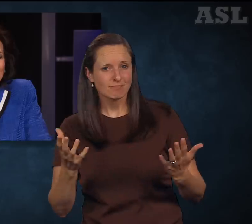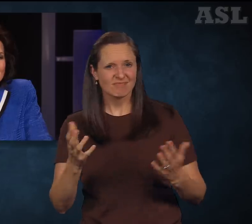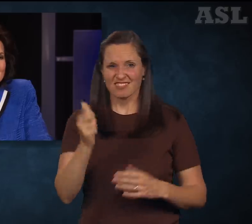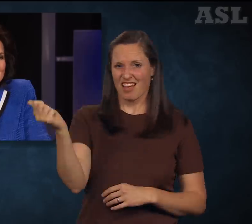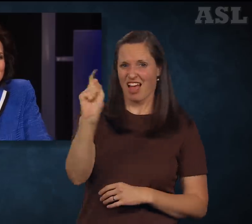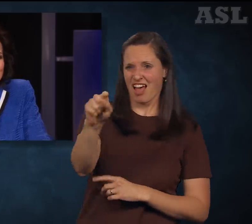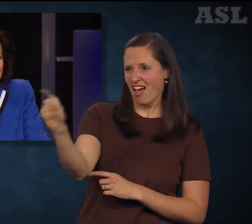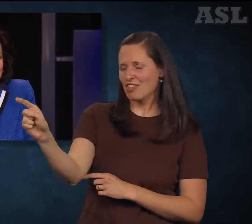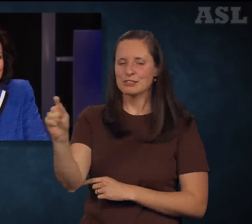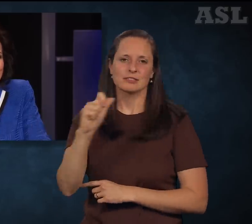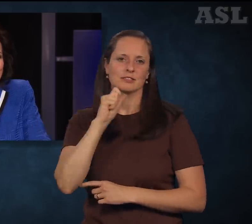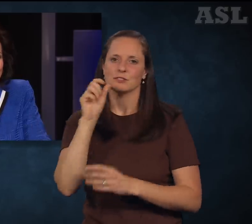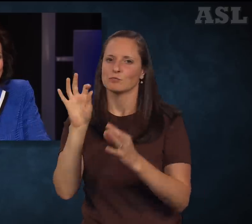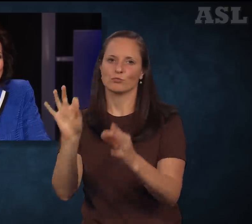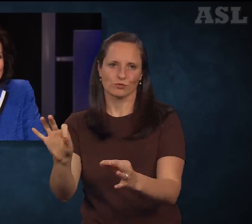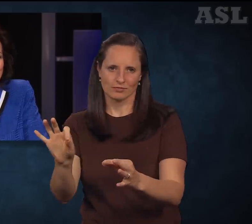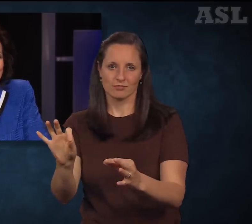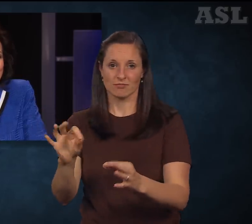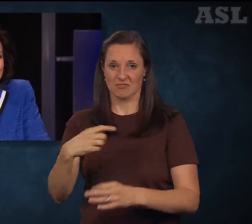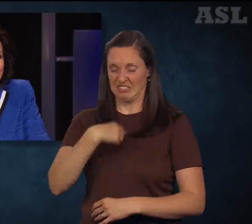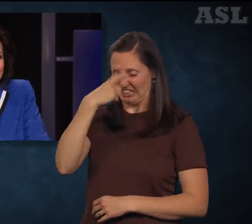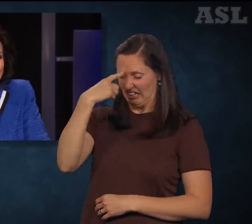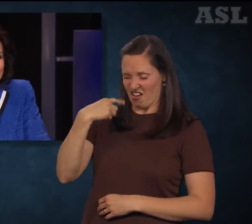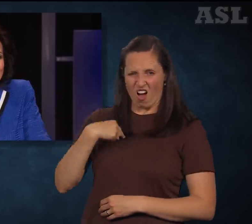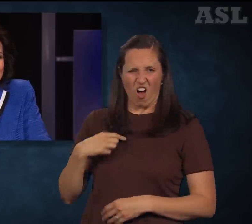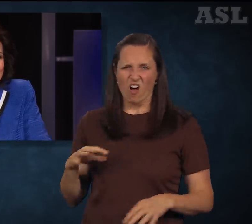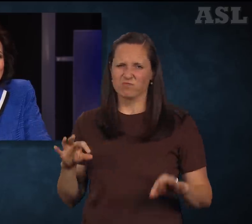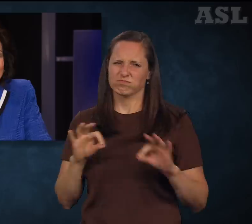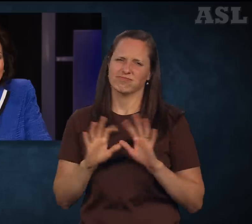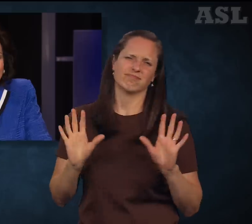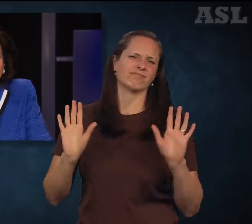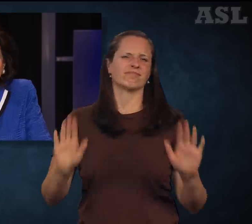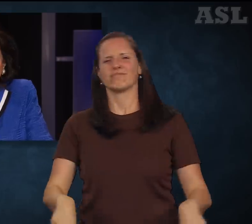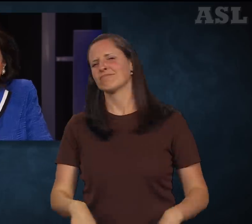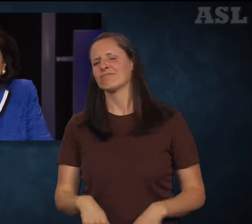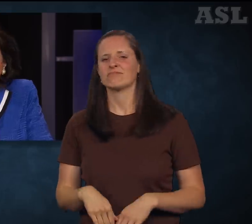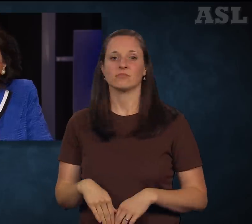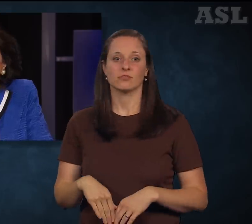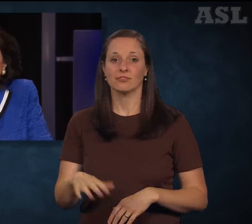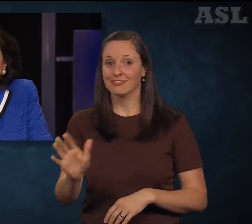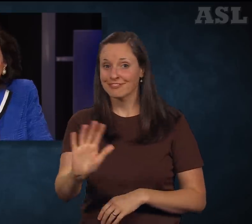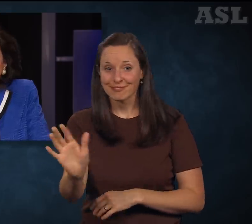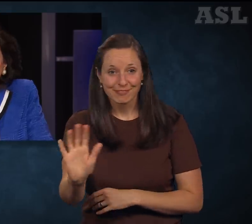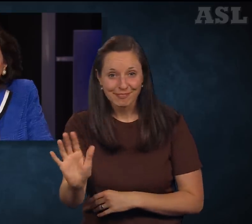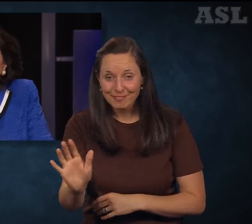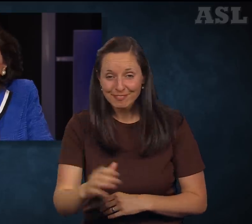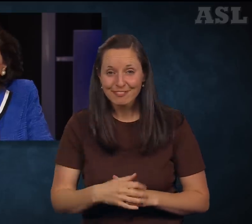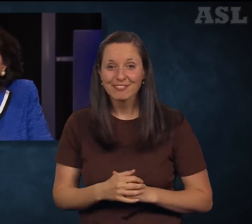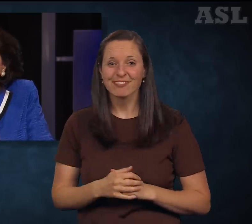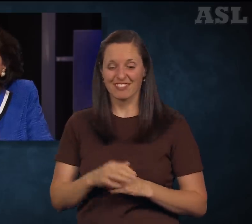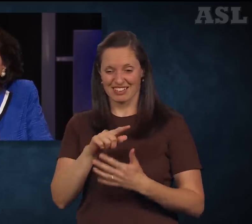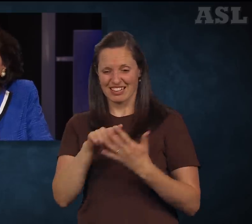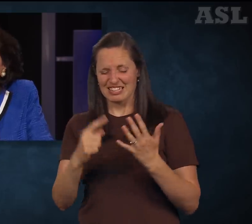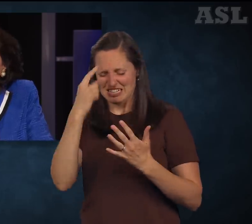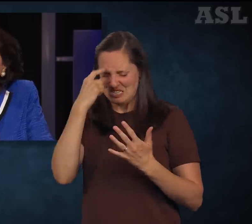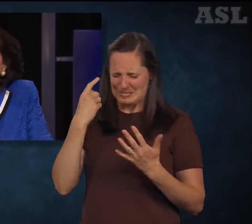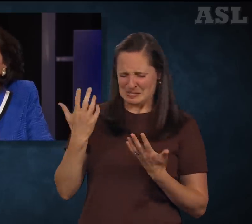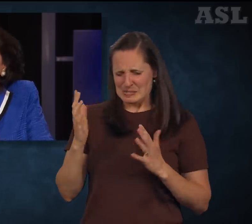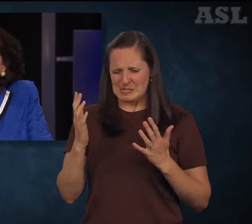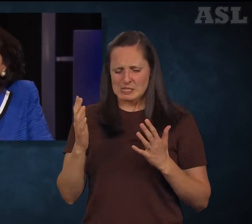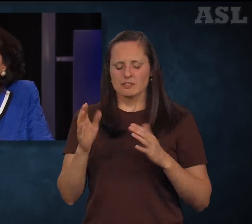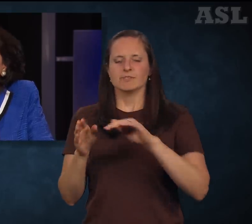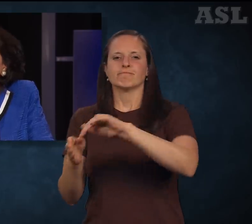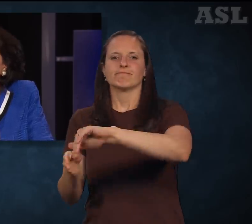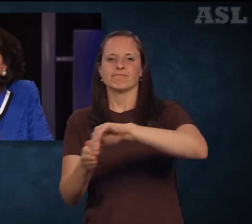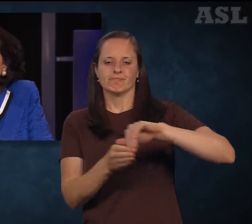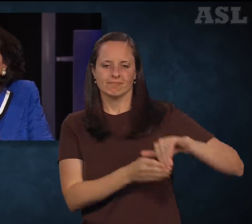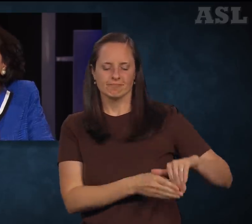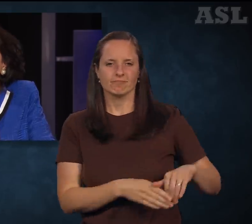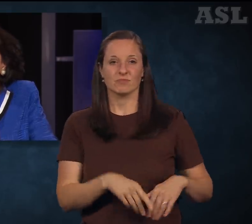AND OTHERS.